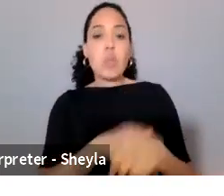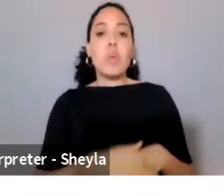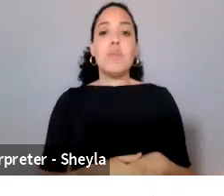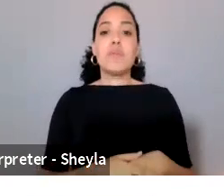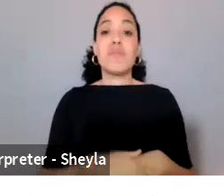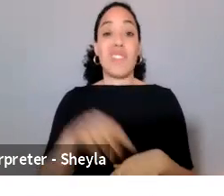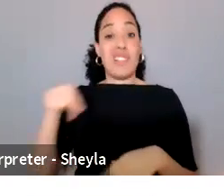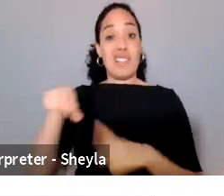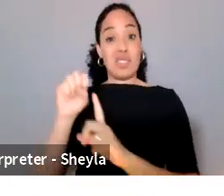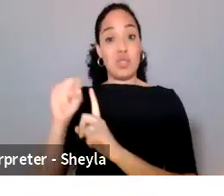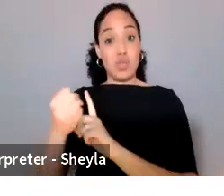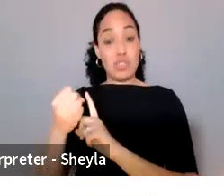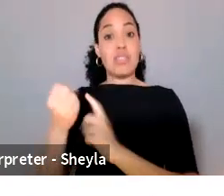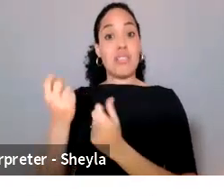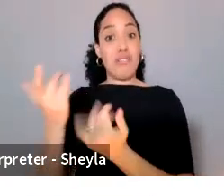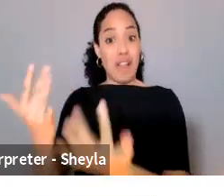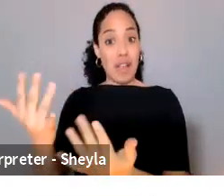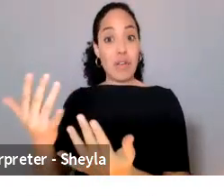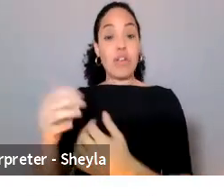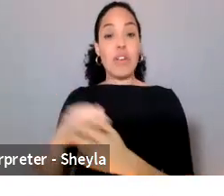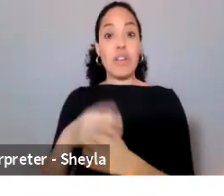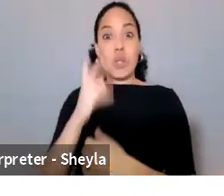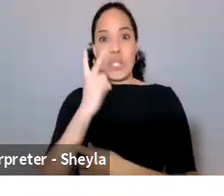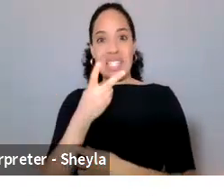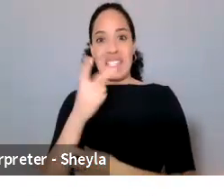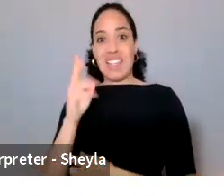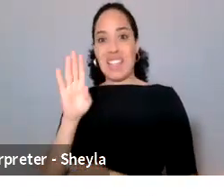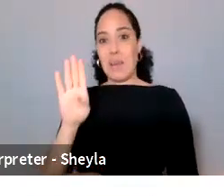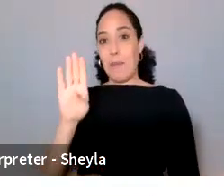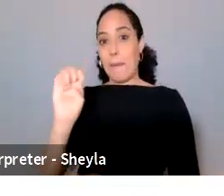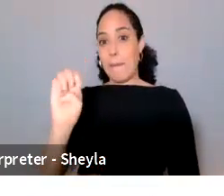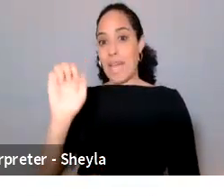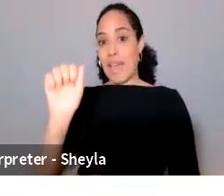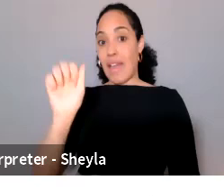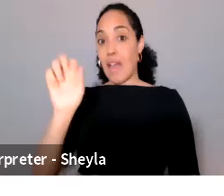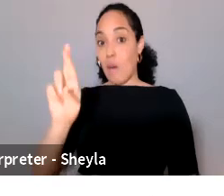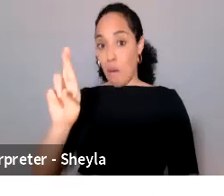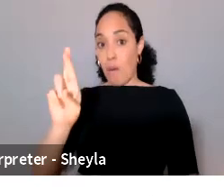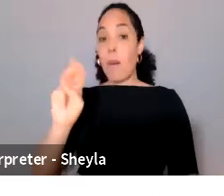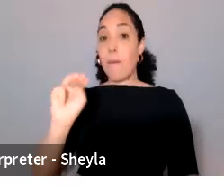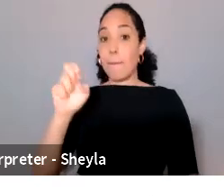Cloudman in her presentation we have the BAER maps and the slide that you see now to the right